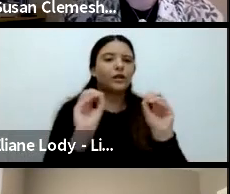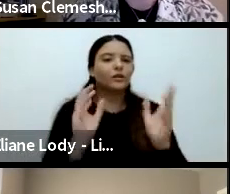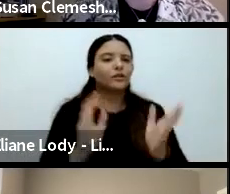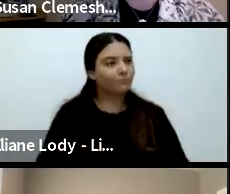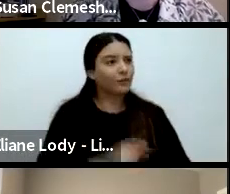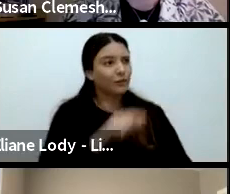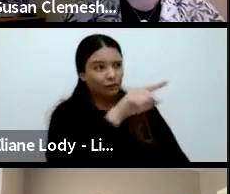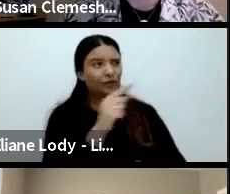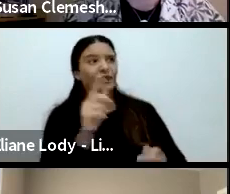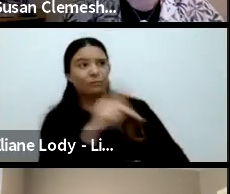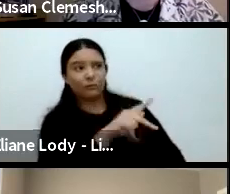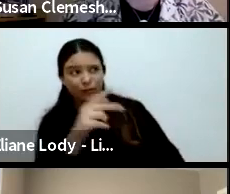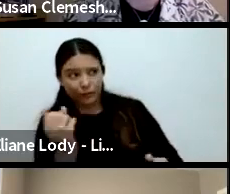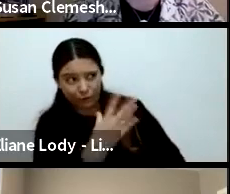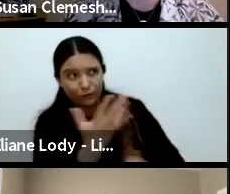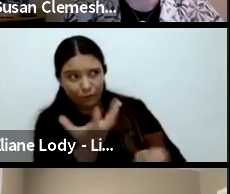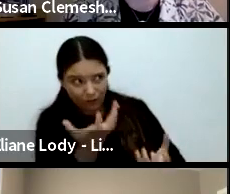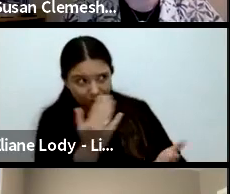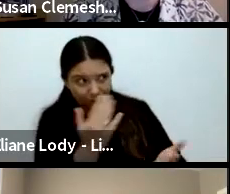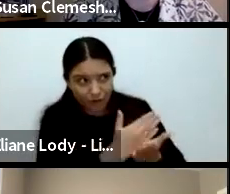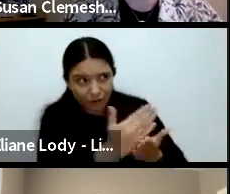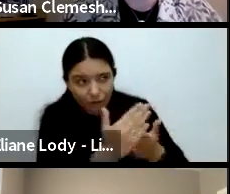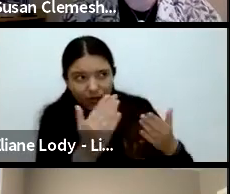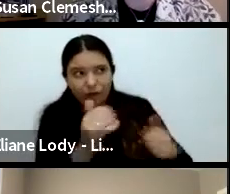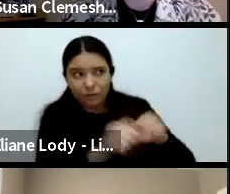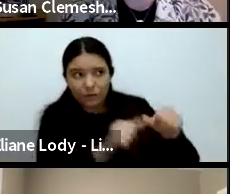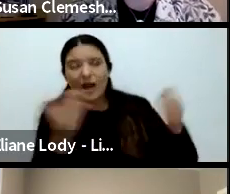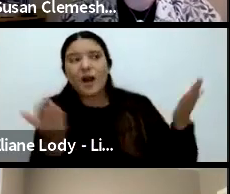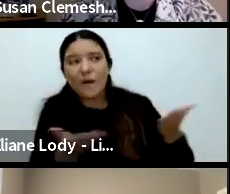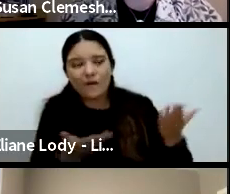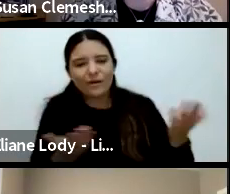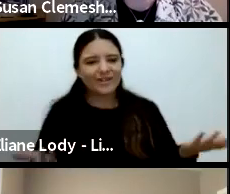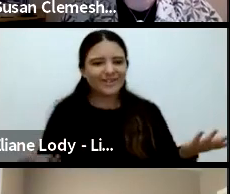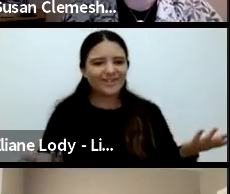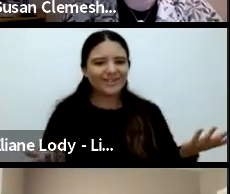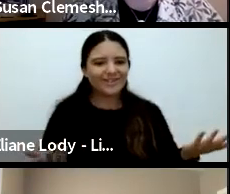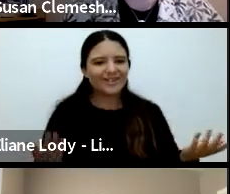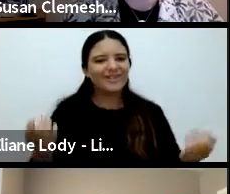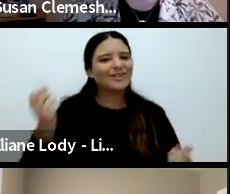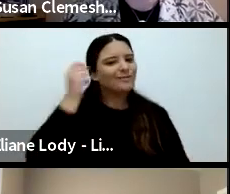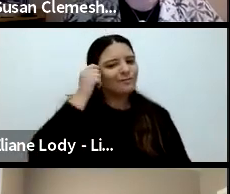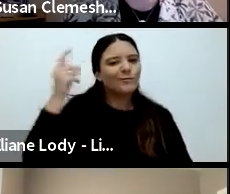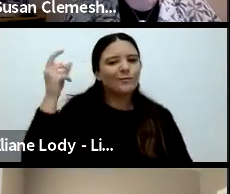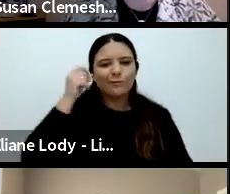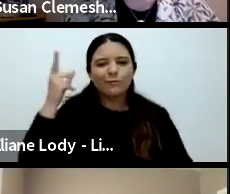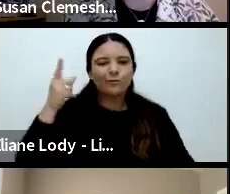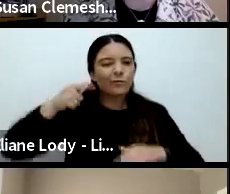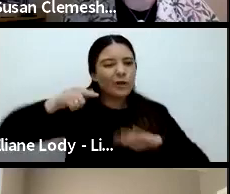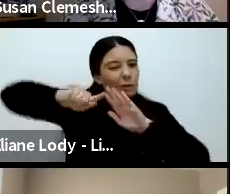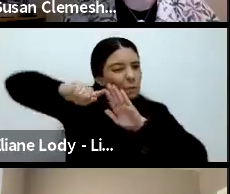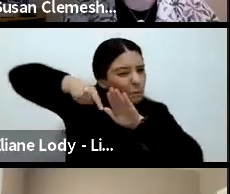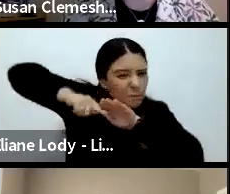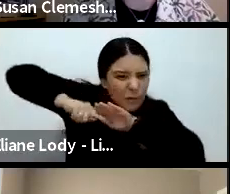So this these are very entrenched cultures in school. hools that hools that are designed for homogenization not multi